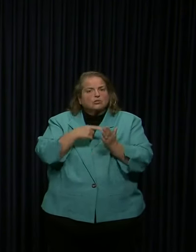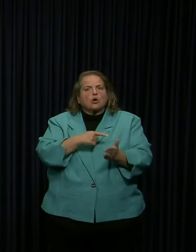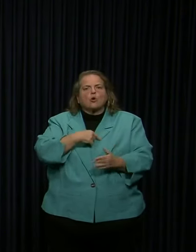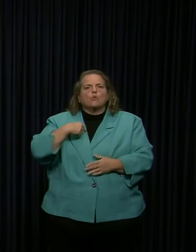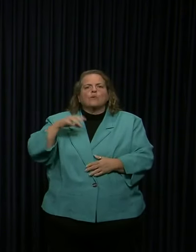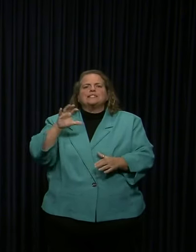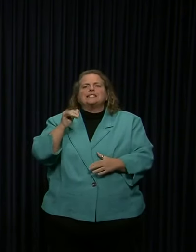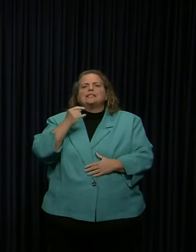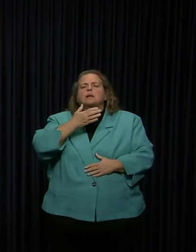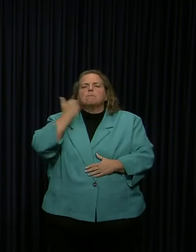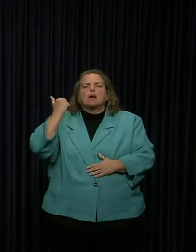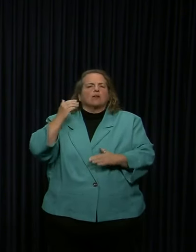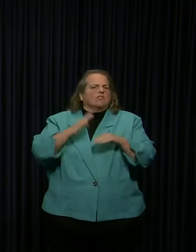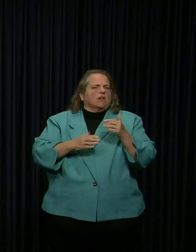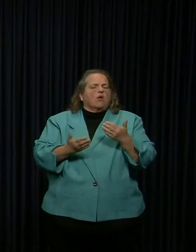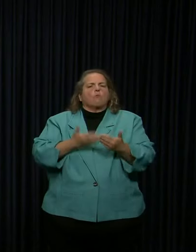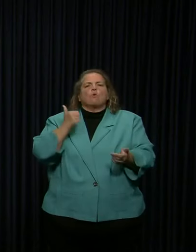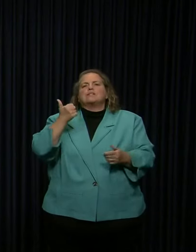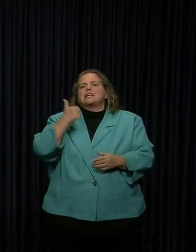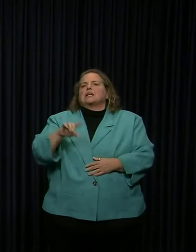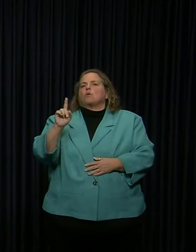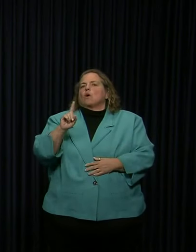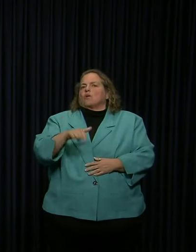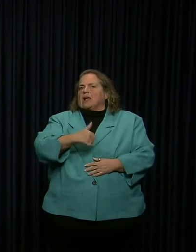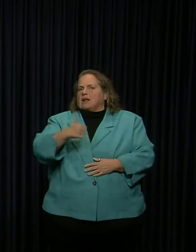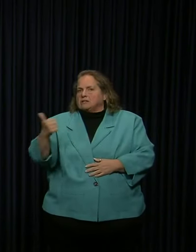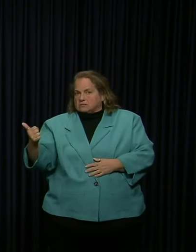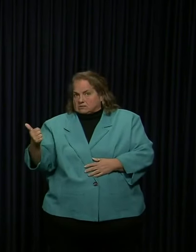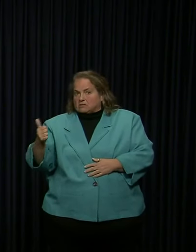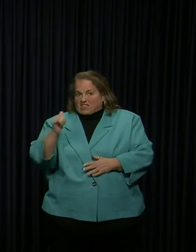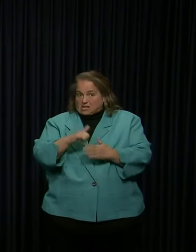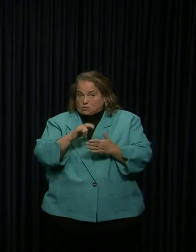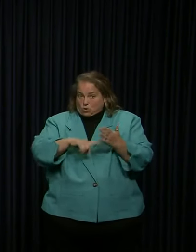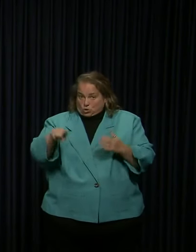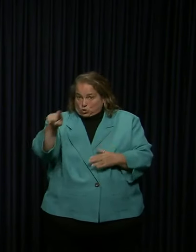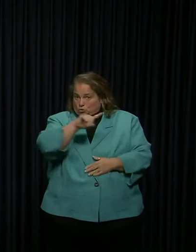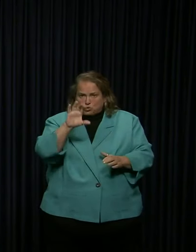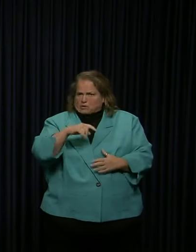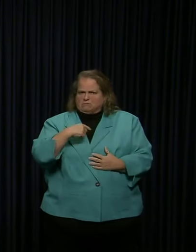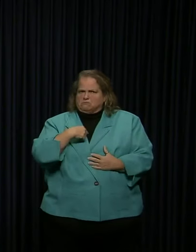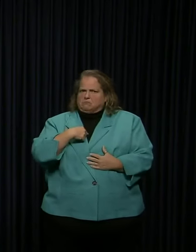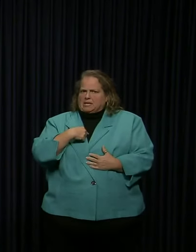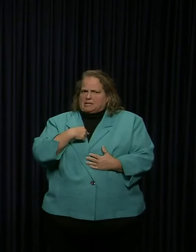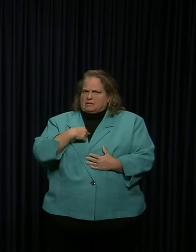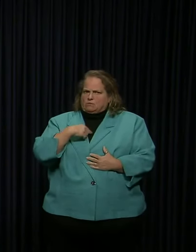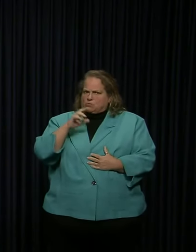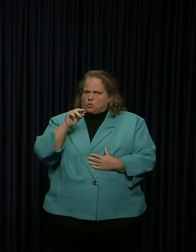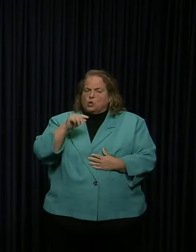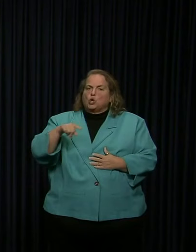REMEMBERING THE COMPASSION AND THE CARING THAT IT TOOK TO GET THROUGH IT AND REMEMBERING HOW IMPORTANT OUR FELLOW HUMAN BEING